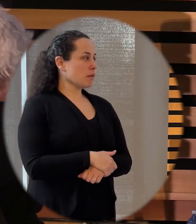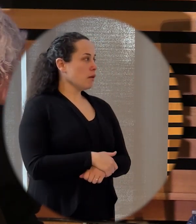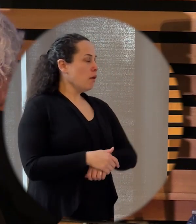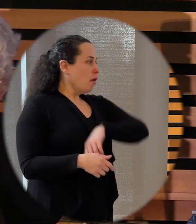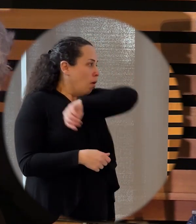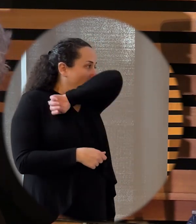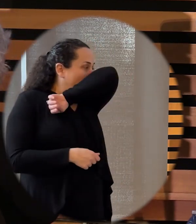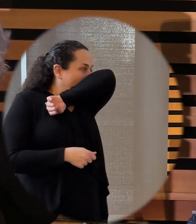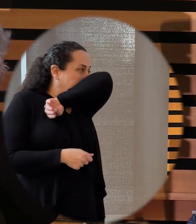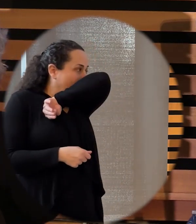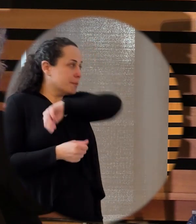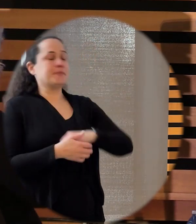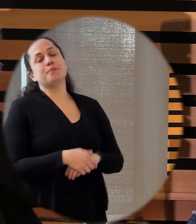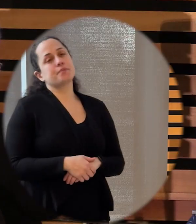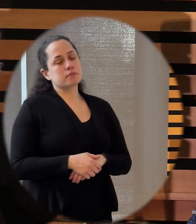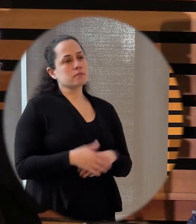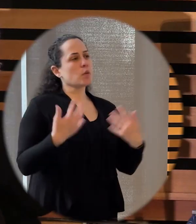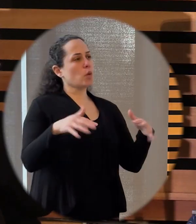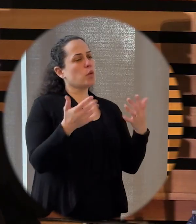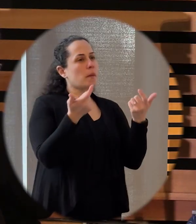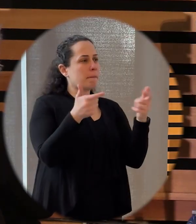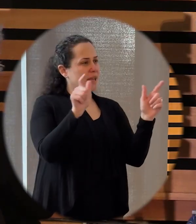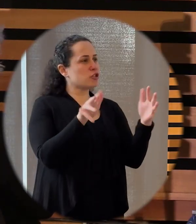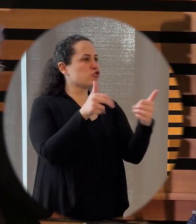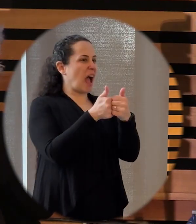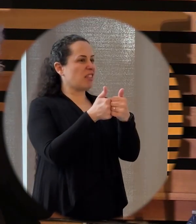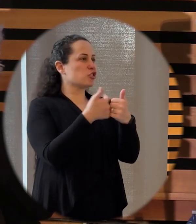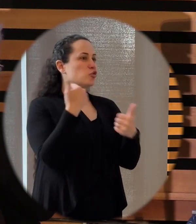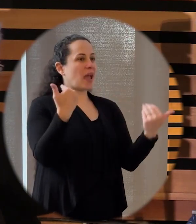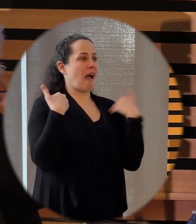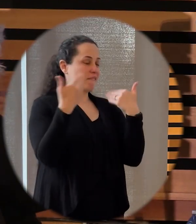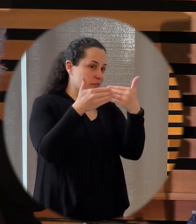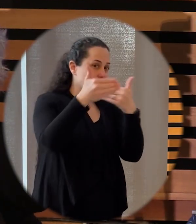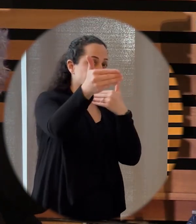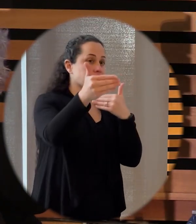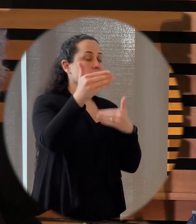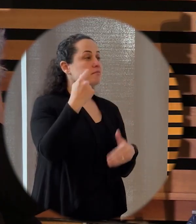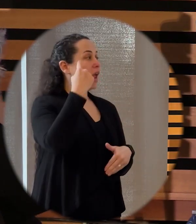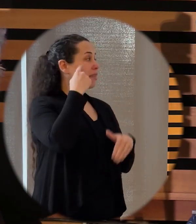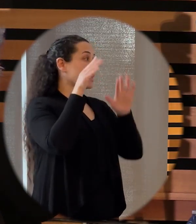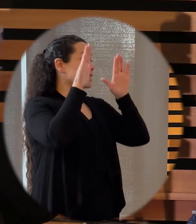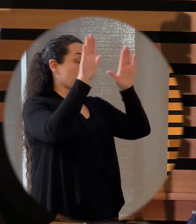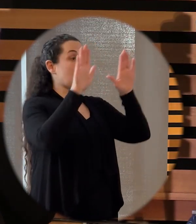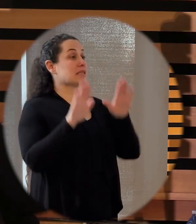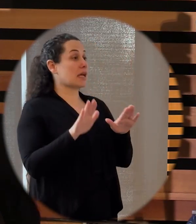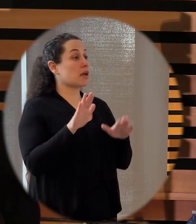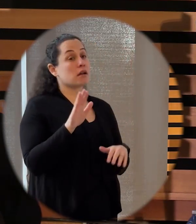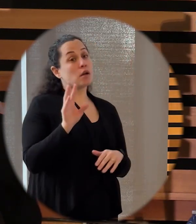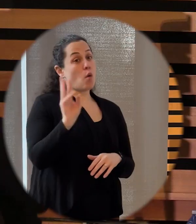that's the challenge we have before us and I think it's great that the walrus curated this panel with